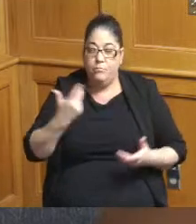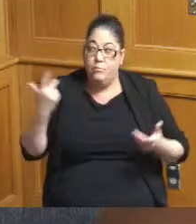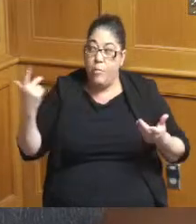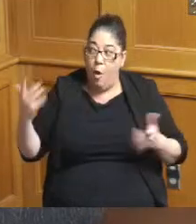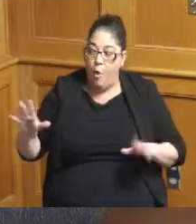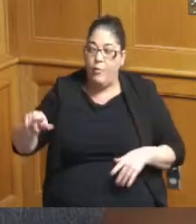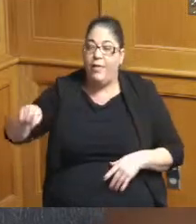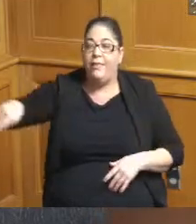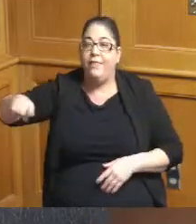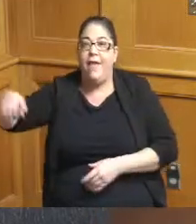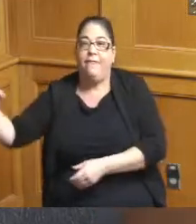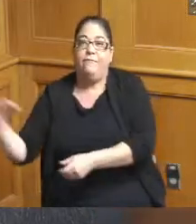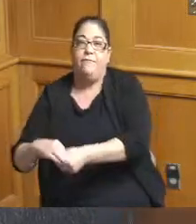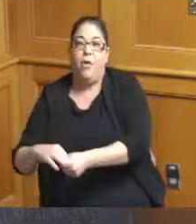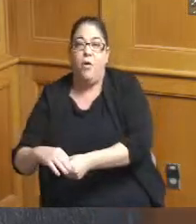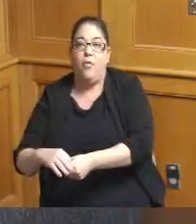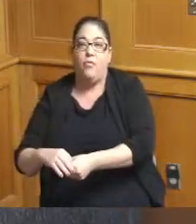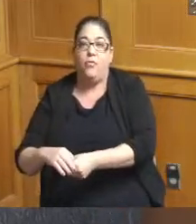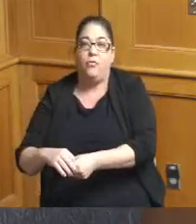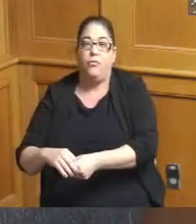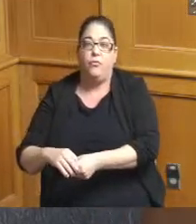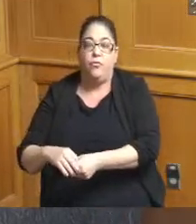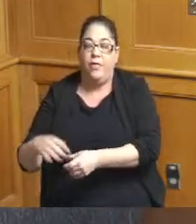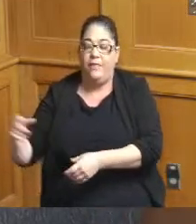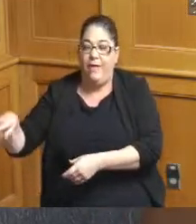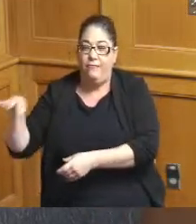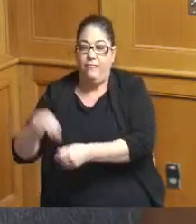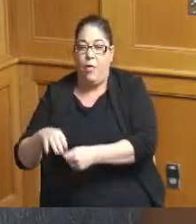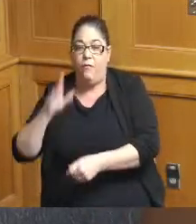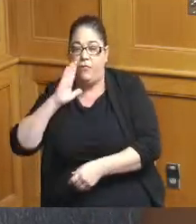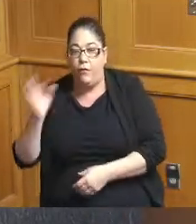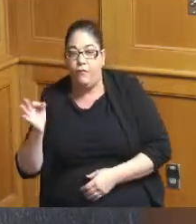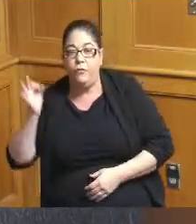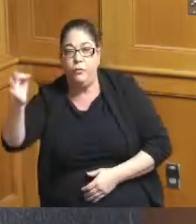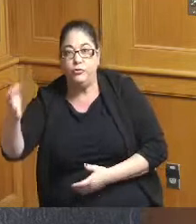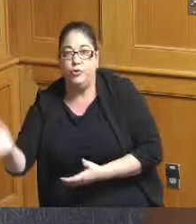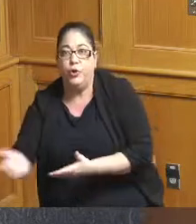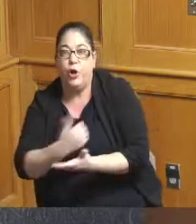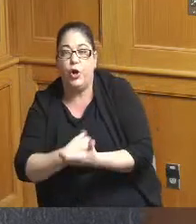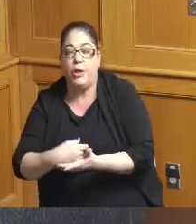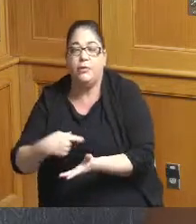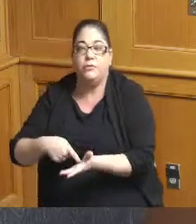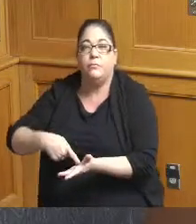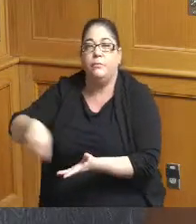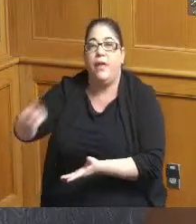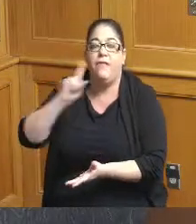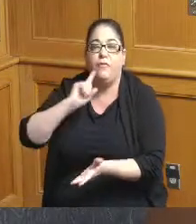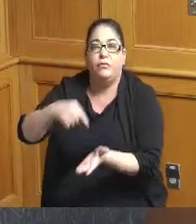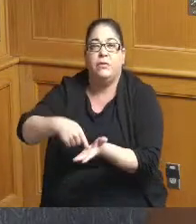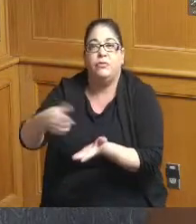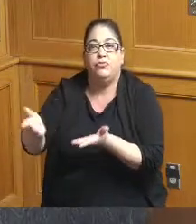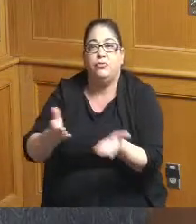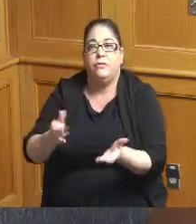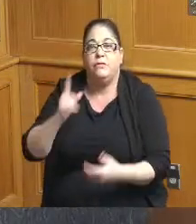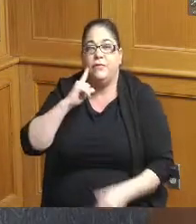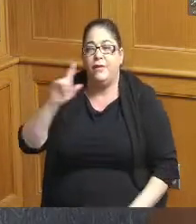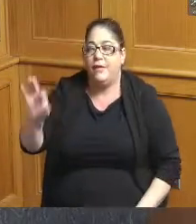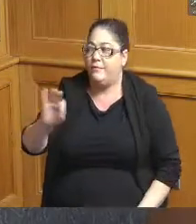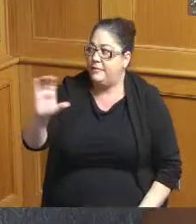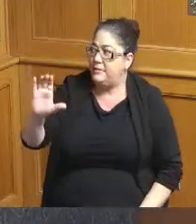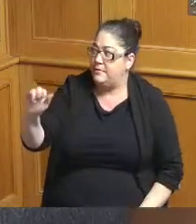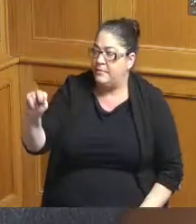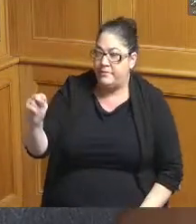they gave majority of their future earnings to a Debt Service for FC Cincinnati they basically kind